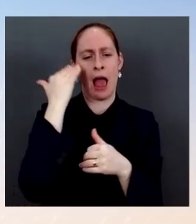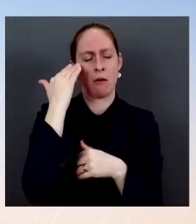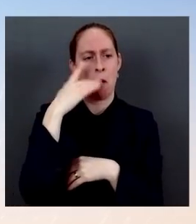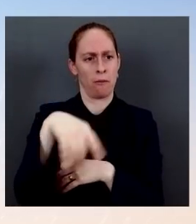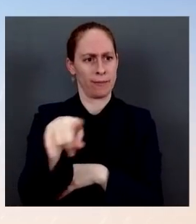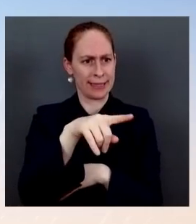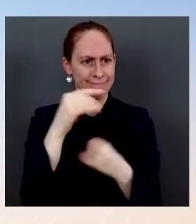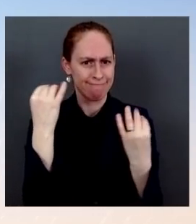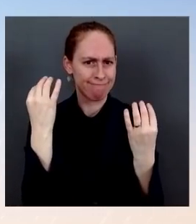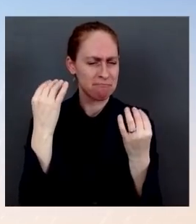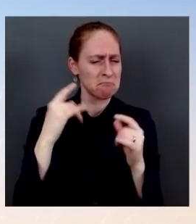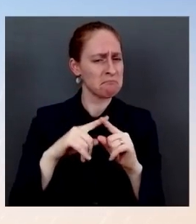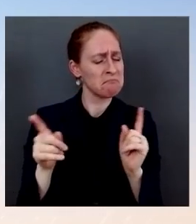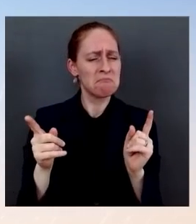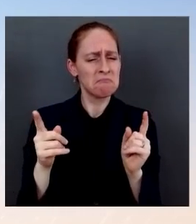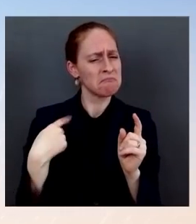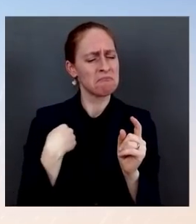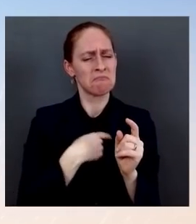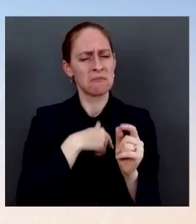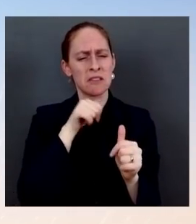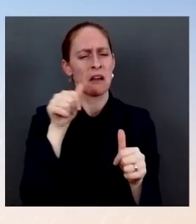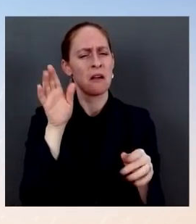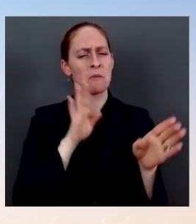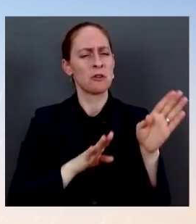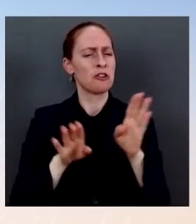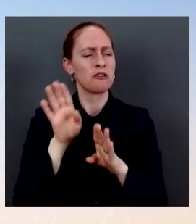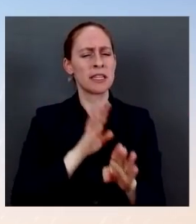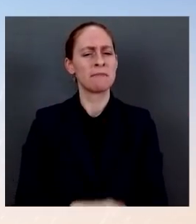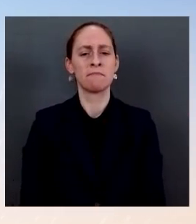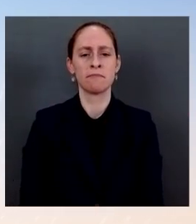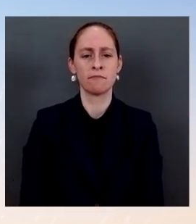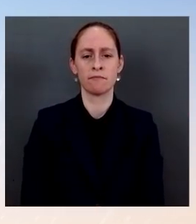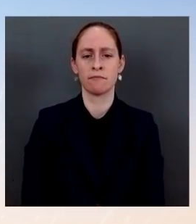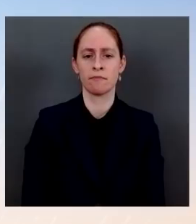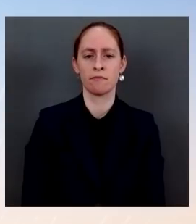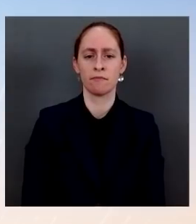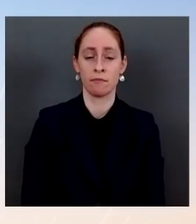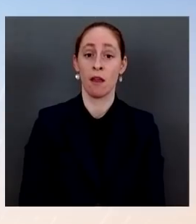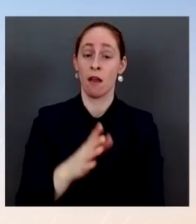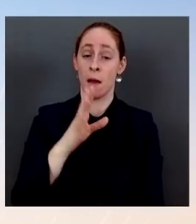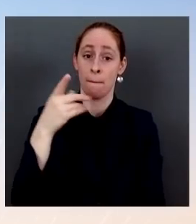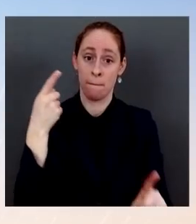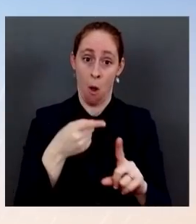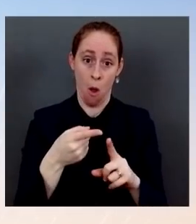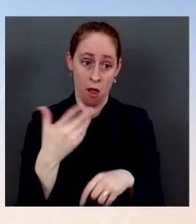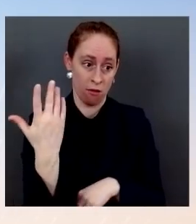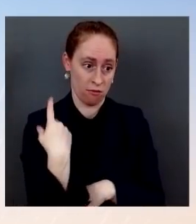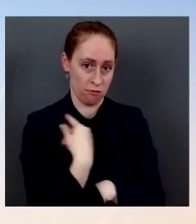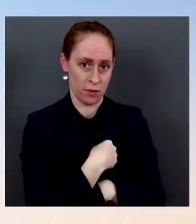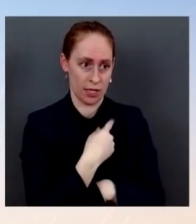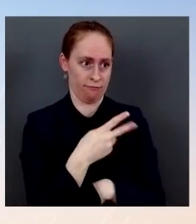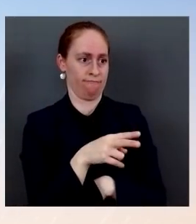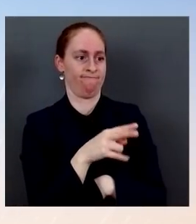we took additional actions to expand the over-the-counter test market. You may not remember this, but if you look back to the period pre-Delta,